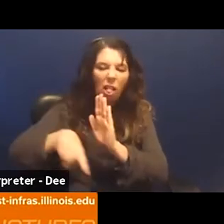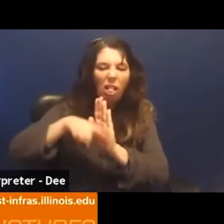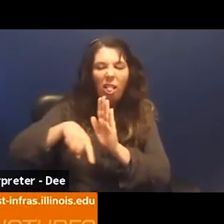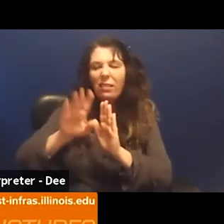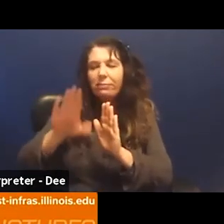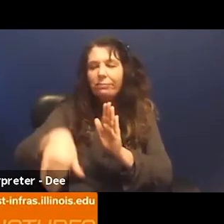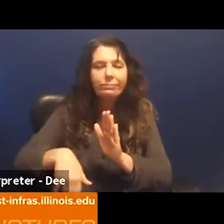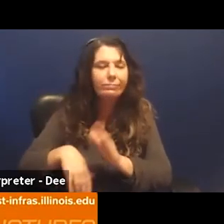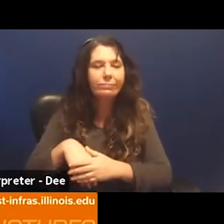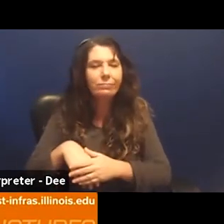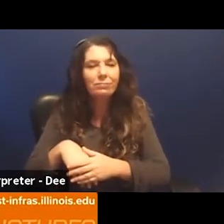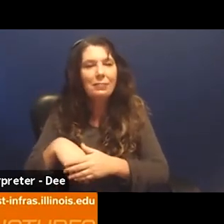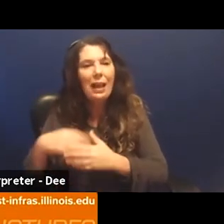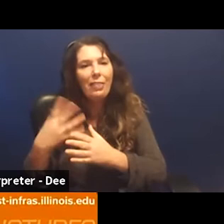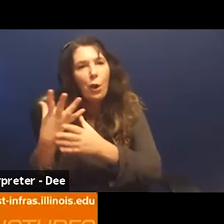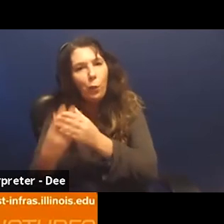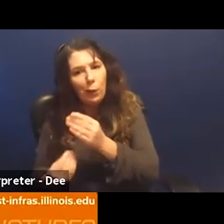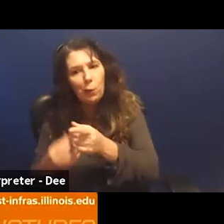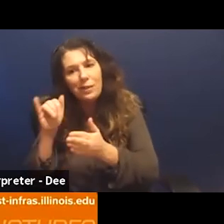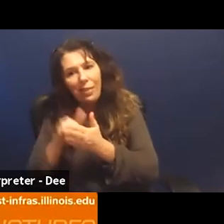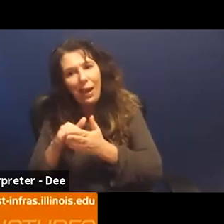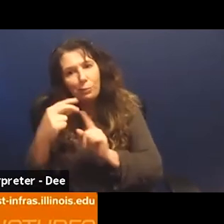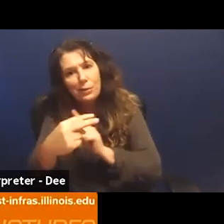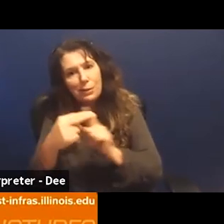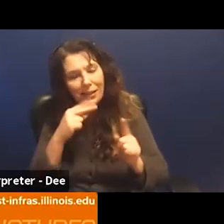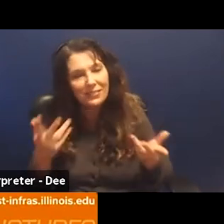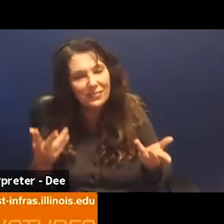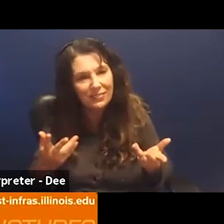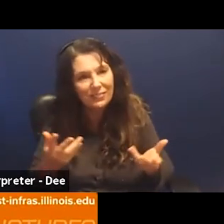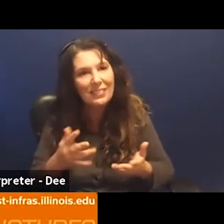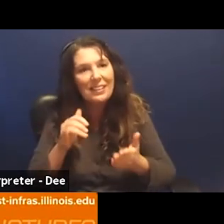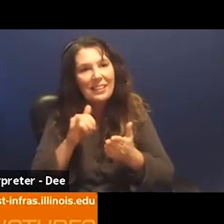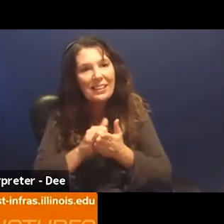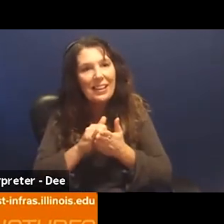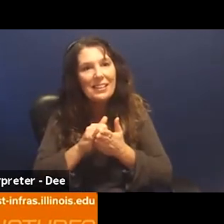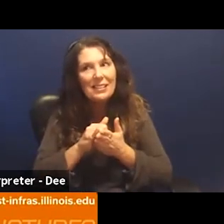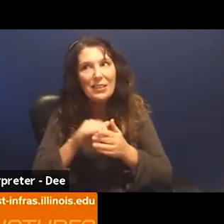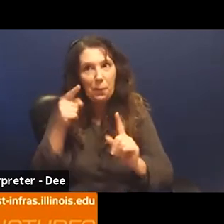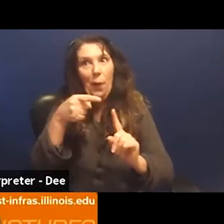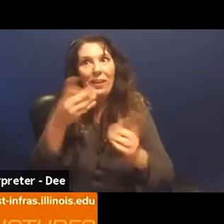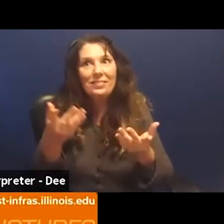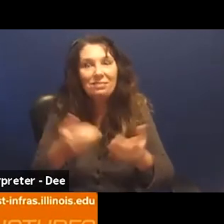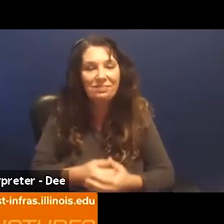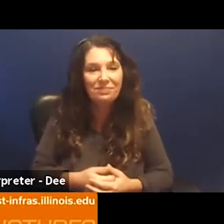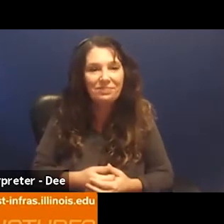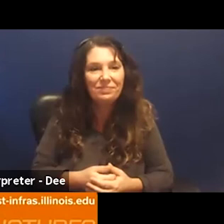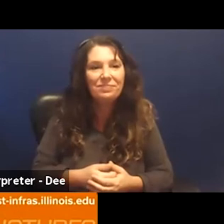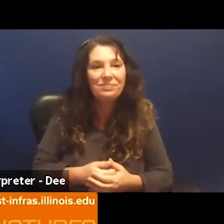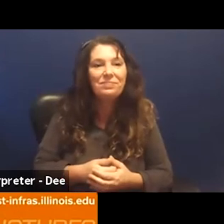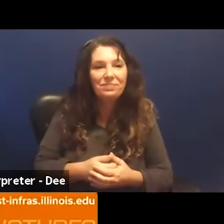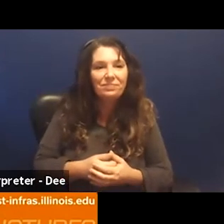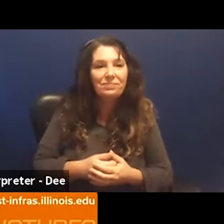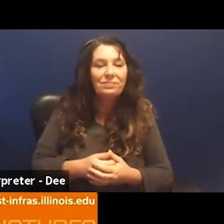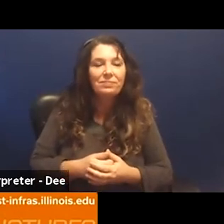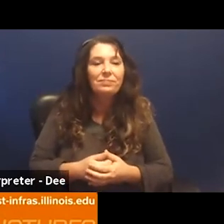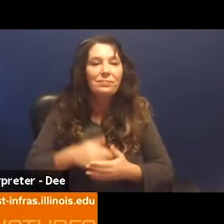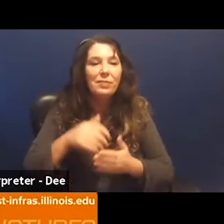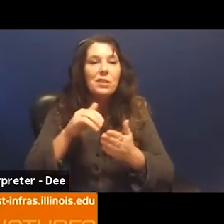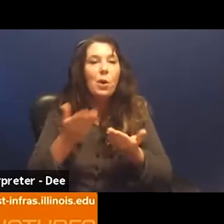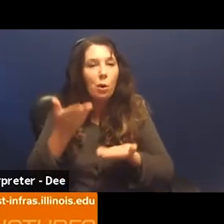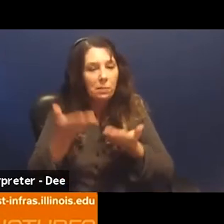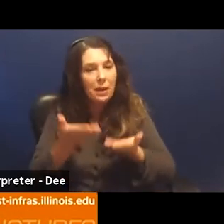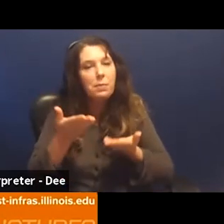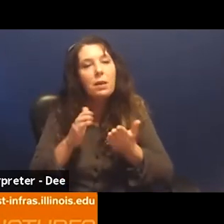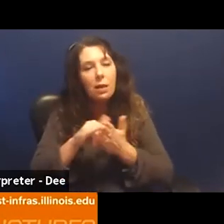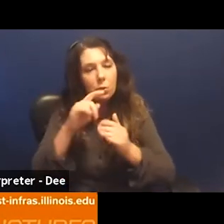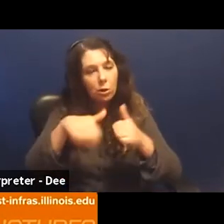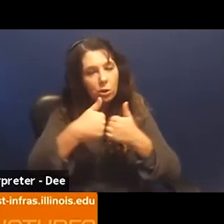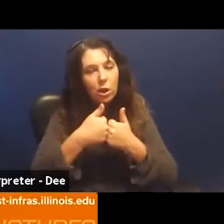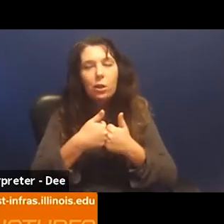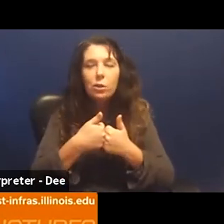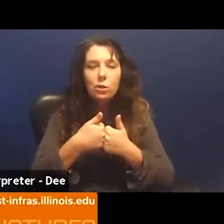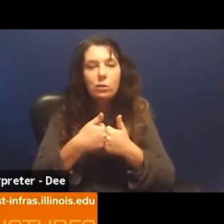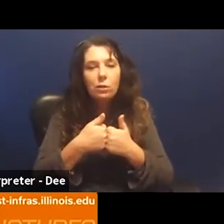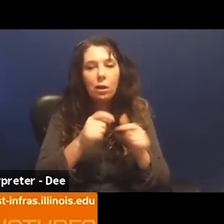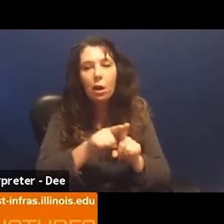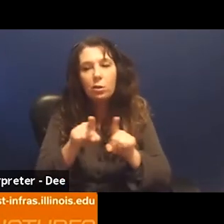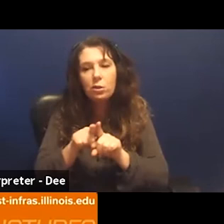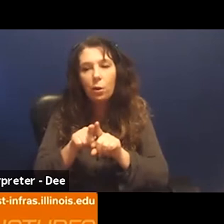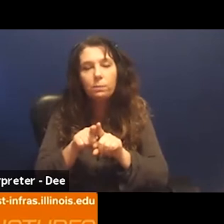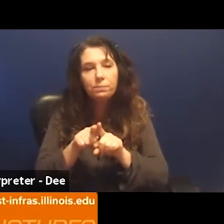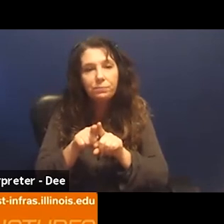And then we lose, actually the feminist side, which is actually in the first place so so yeah so i think that's that's maybe one that's maybe one challenge and, you know, and I think one of the reasons that comes up is actually because it's very very